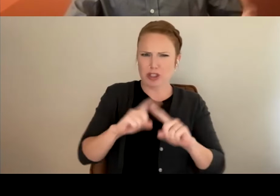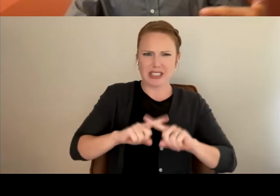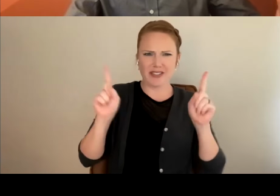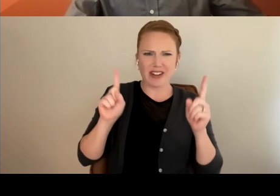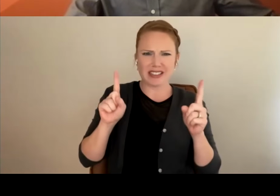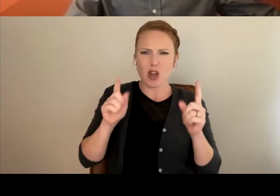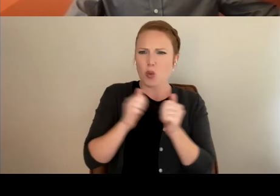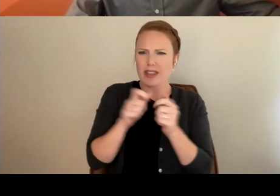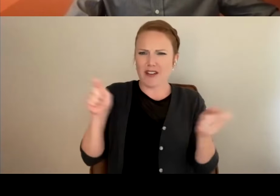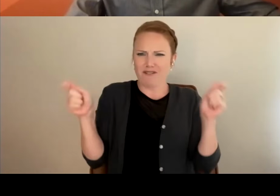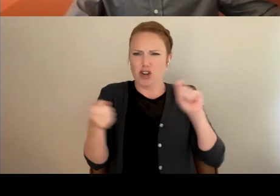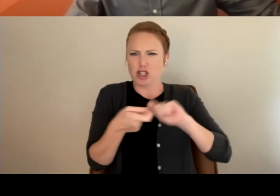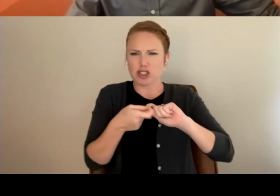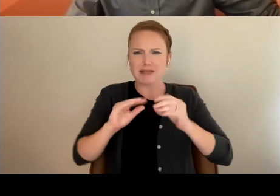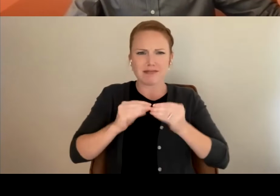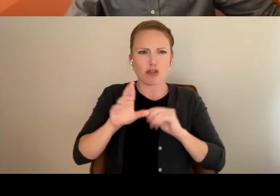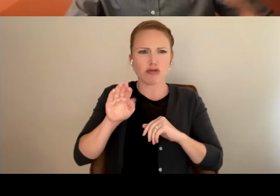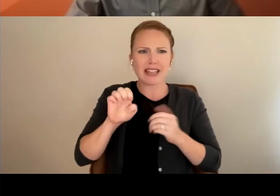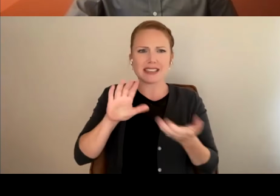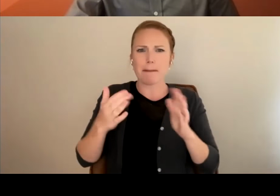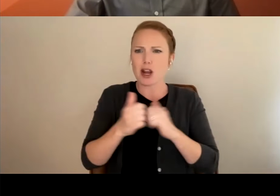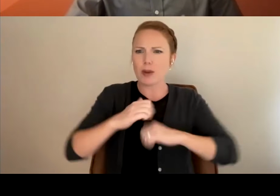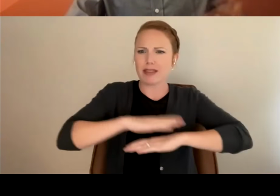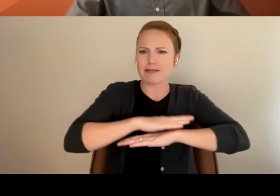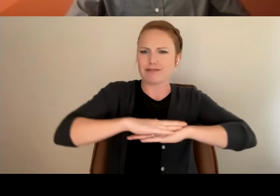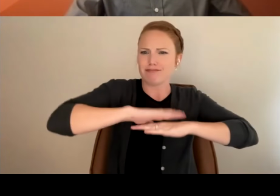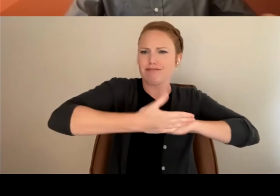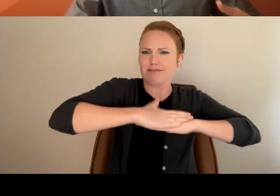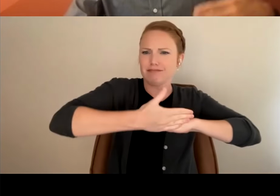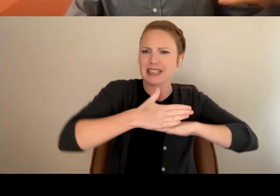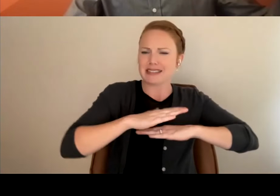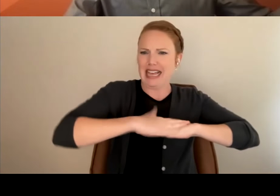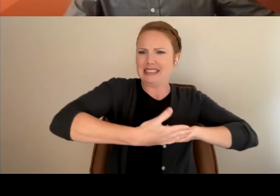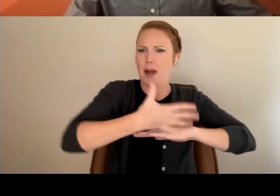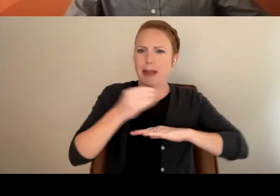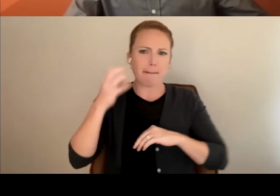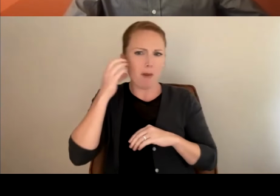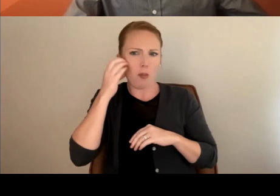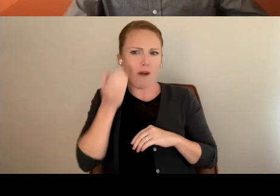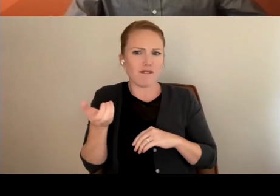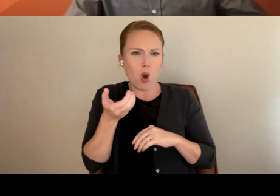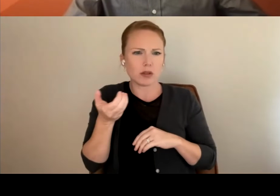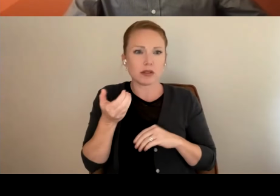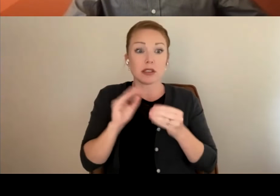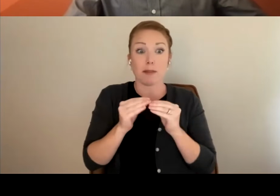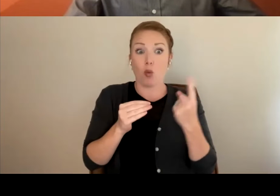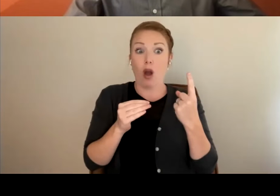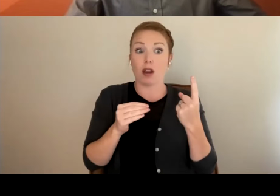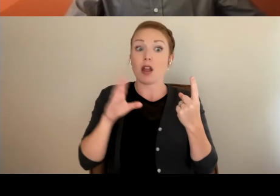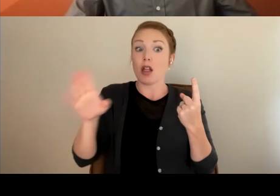rates between desktop and mobile phones? One, the mobile user experience must be horrible,